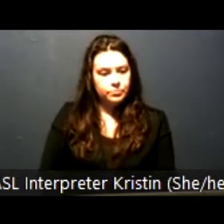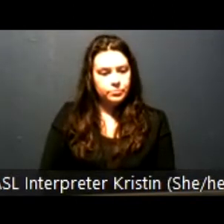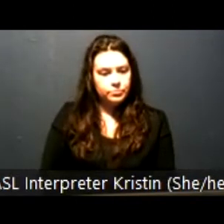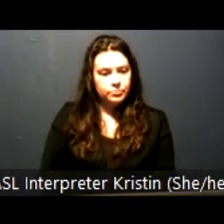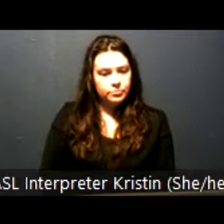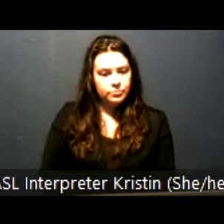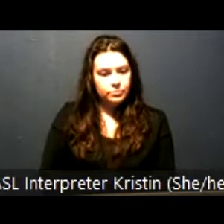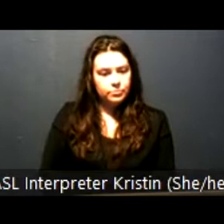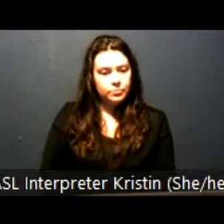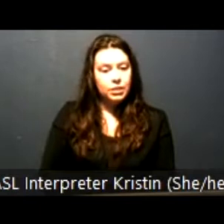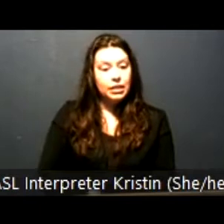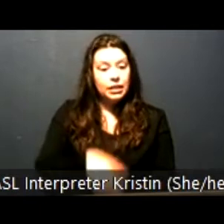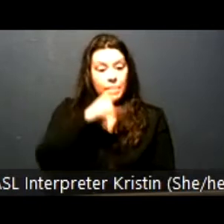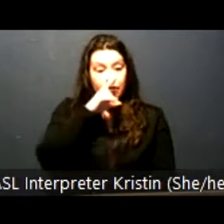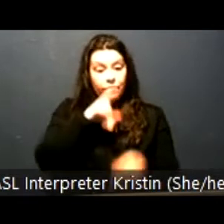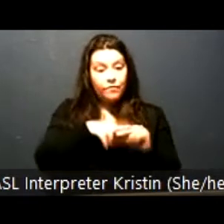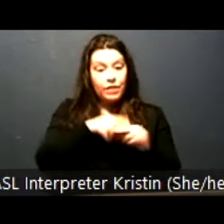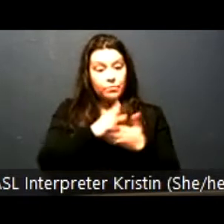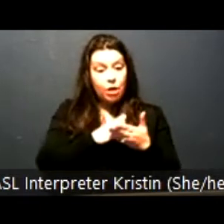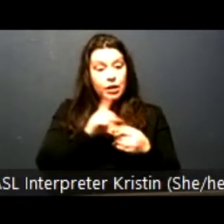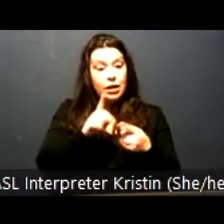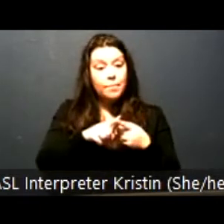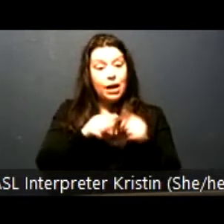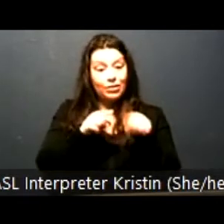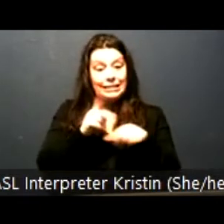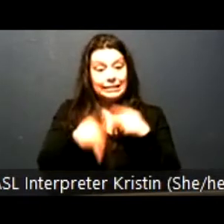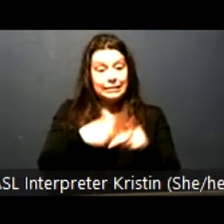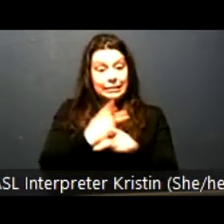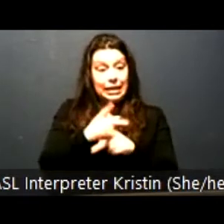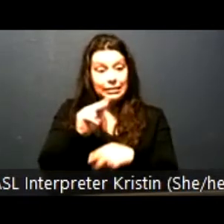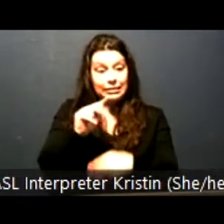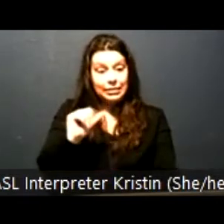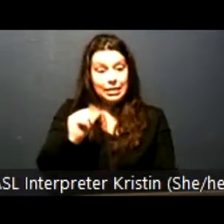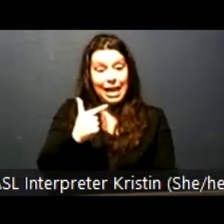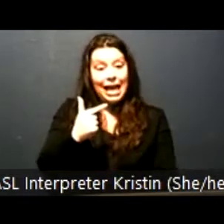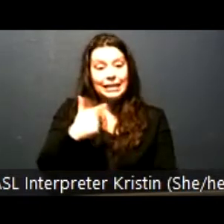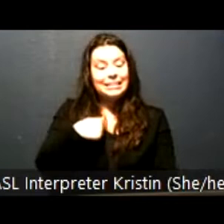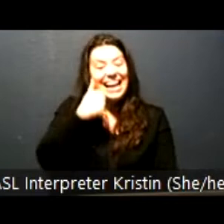The really fun thing about satellite tags is that they're giving us data every day, so we don't have